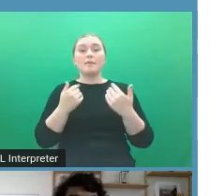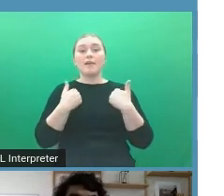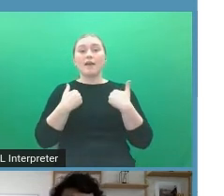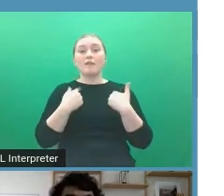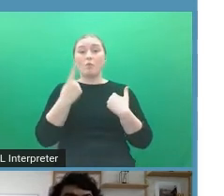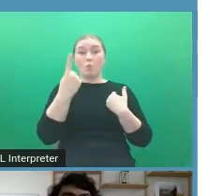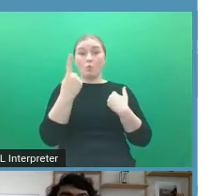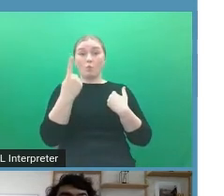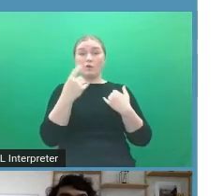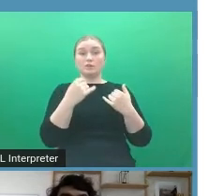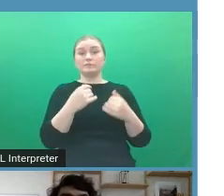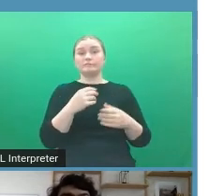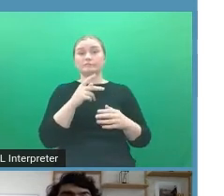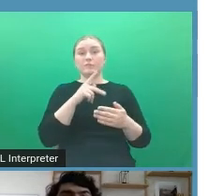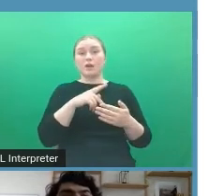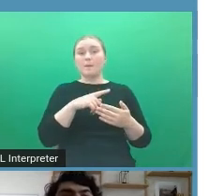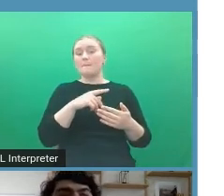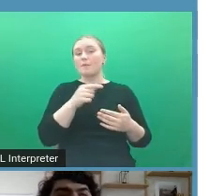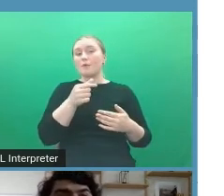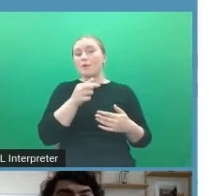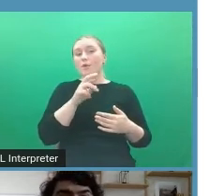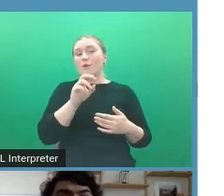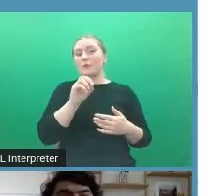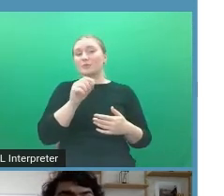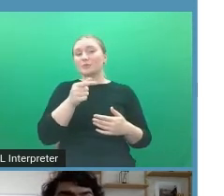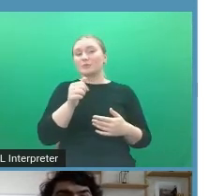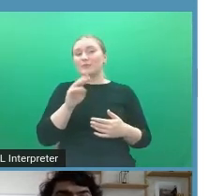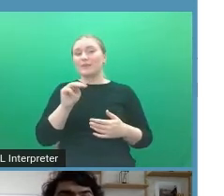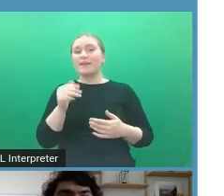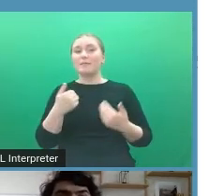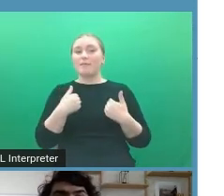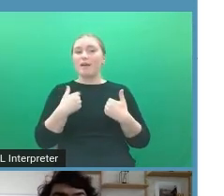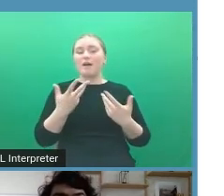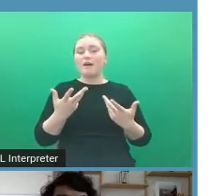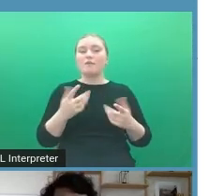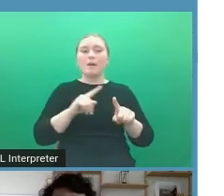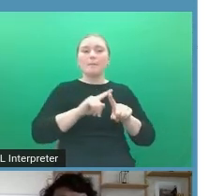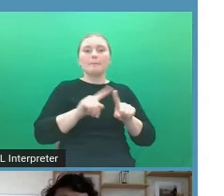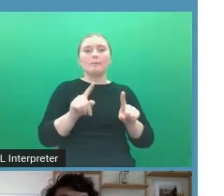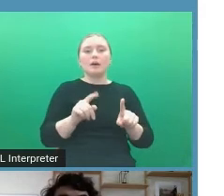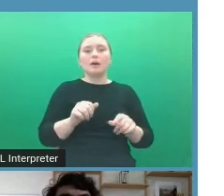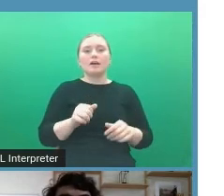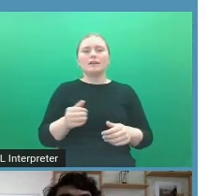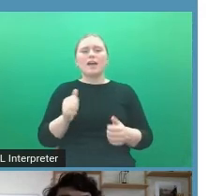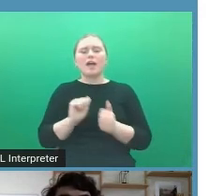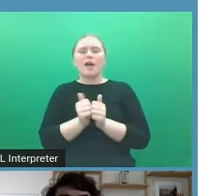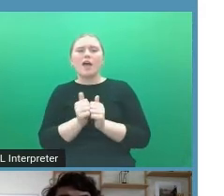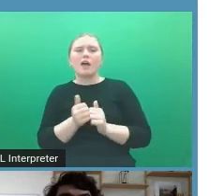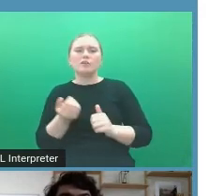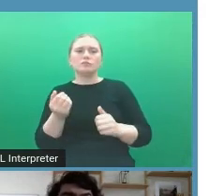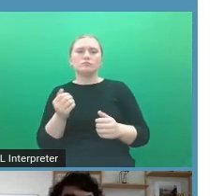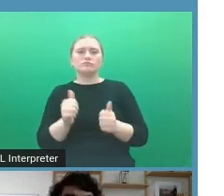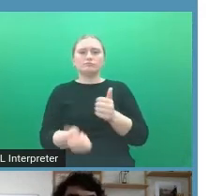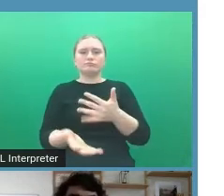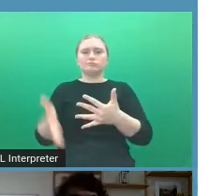that's fine too, but how do we then consider and prioritize inclusion and accessibility into these